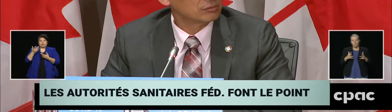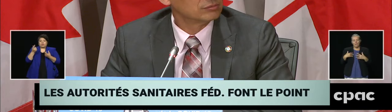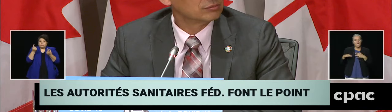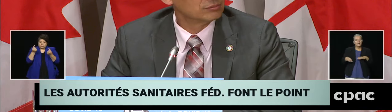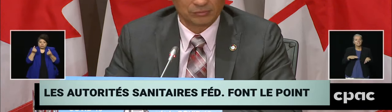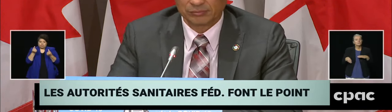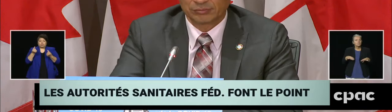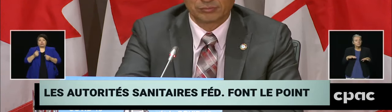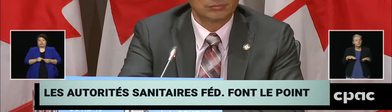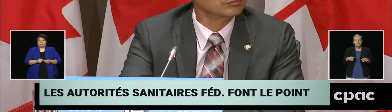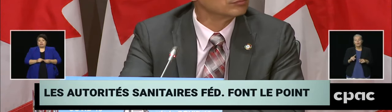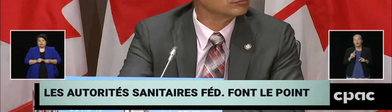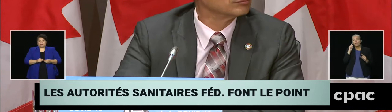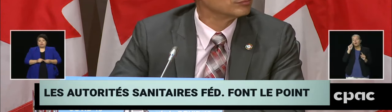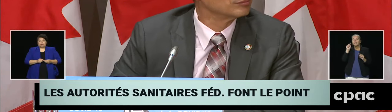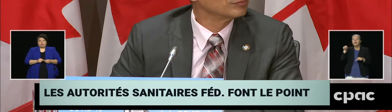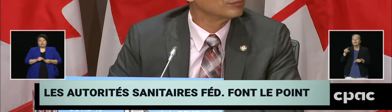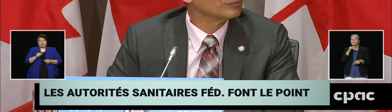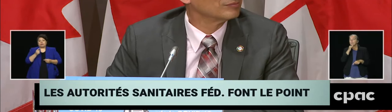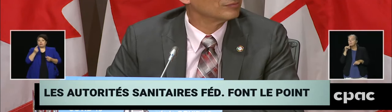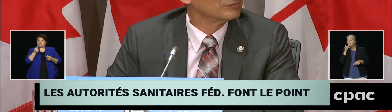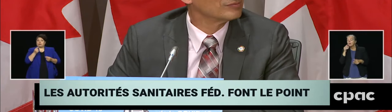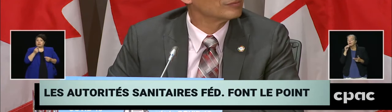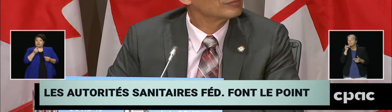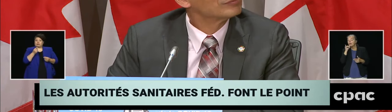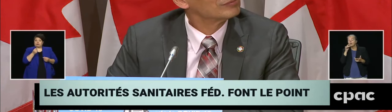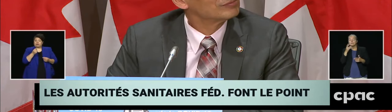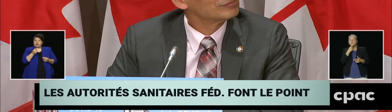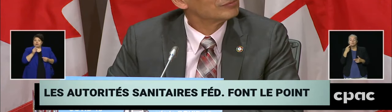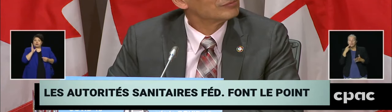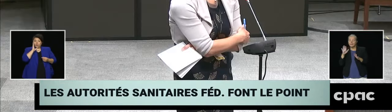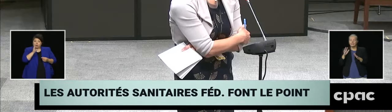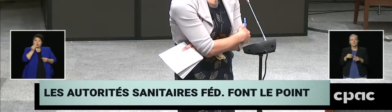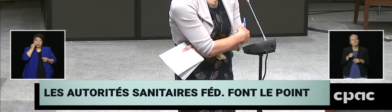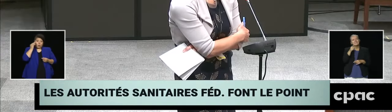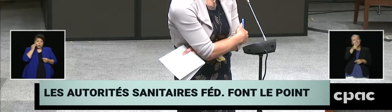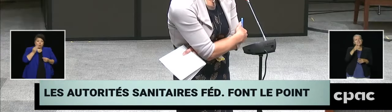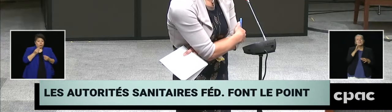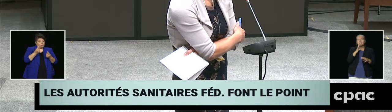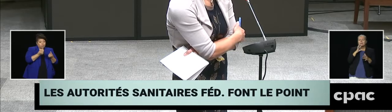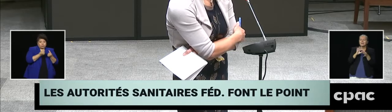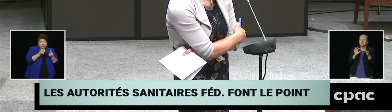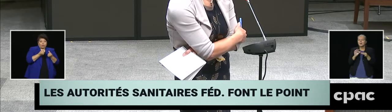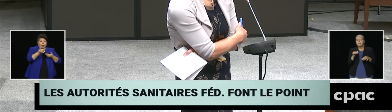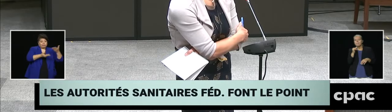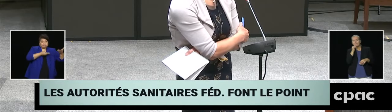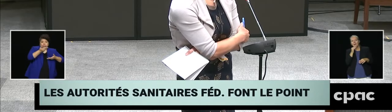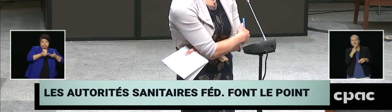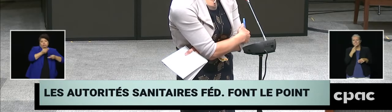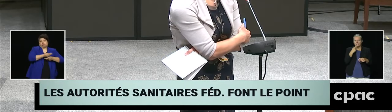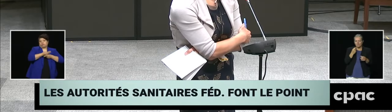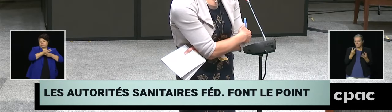WE NEED TO BE CAREFUL WHAT WE'RE DOING AT HOME. INSIDE, NOT ONLY IN BARS AND RESTAURANTS.